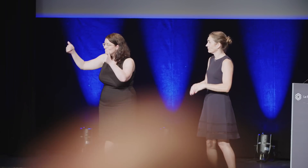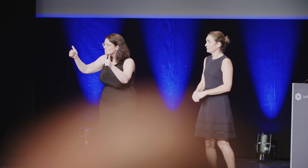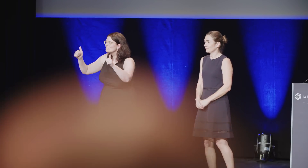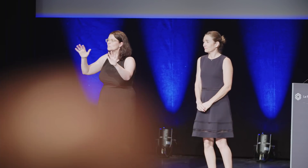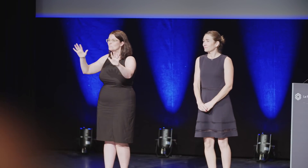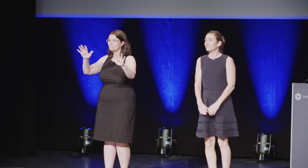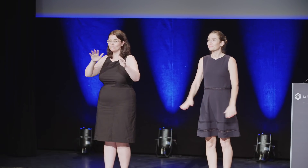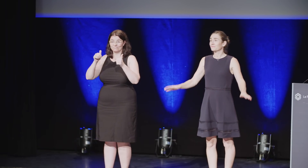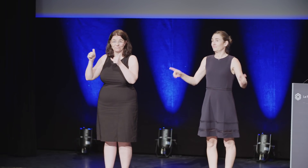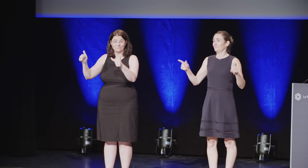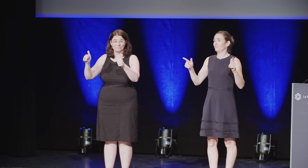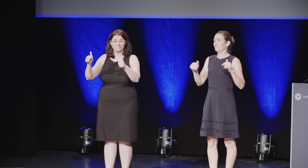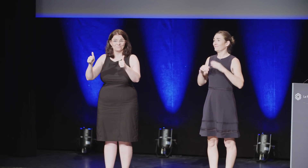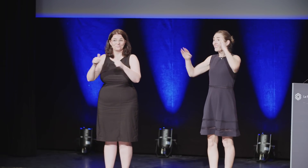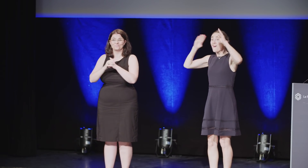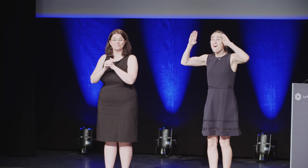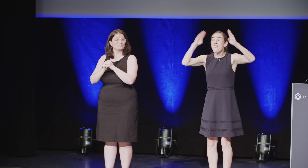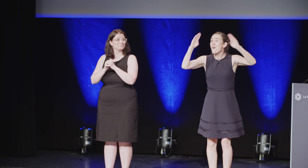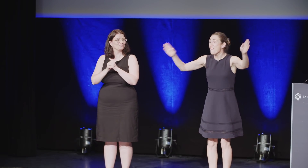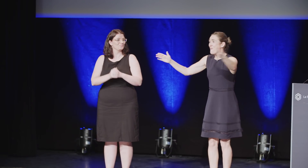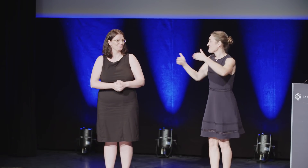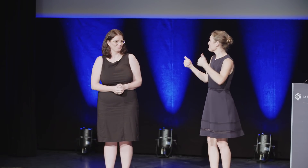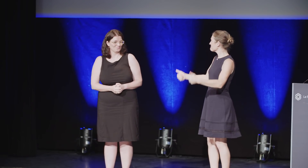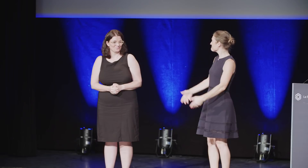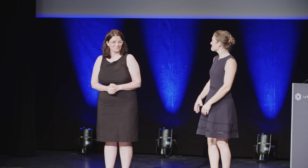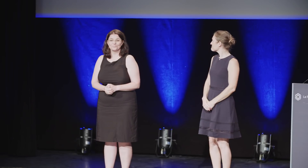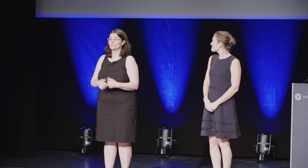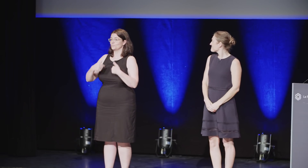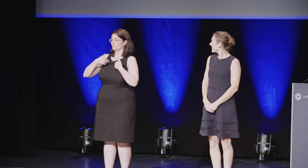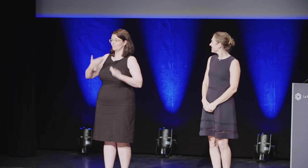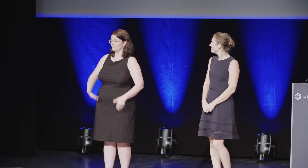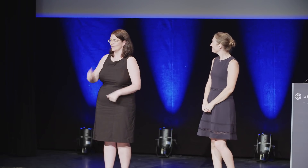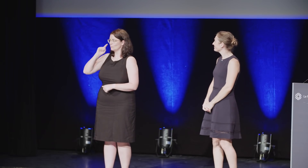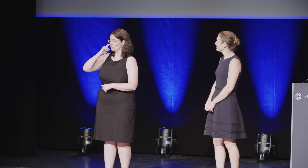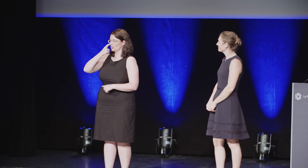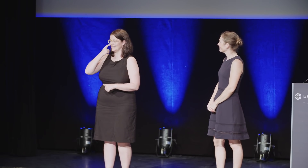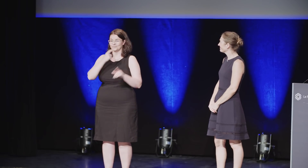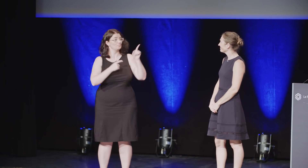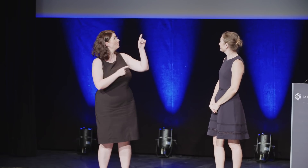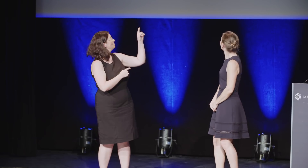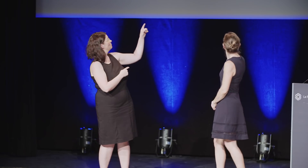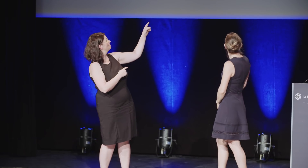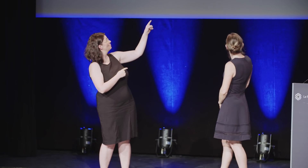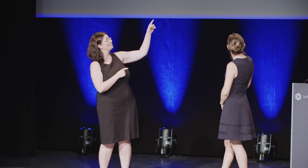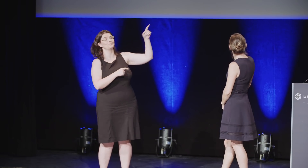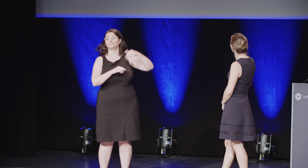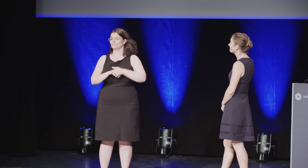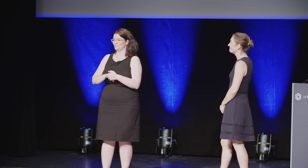OK, are we good to start? Hello, everybody. Hello to you all.